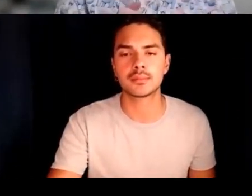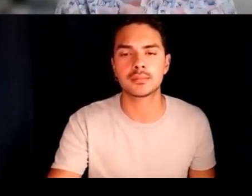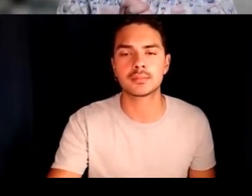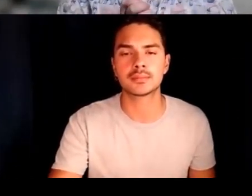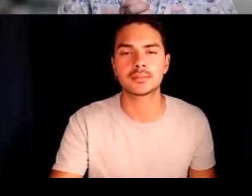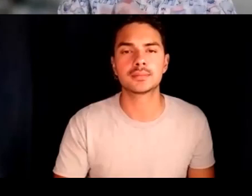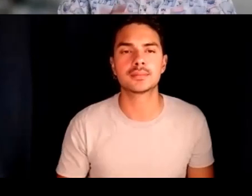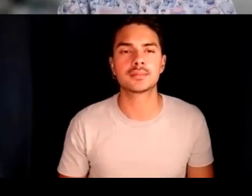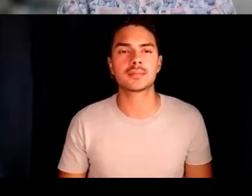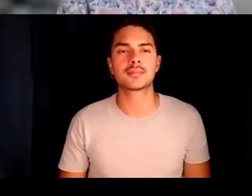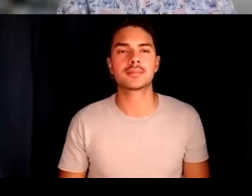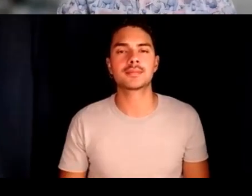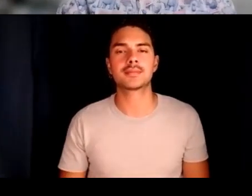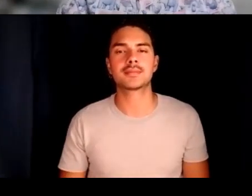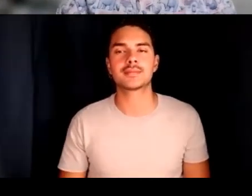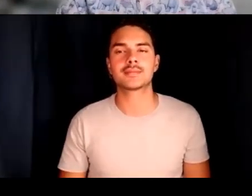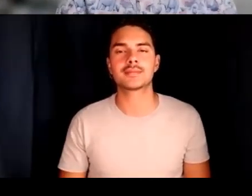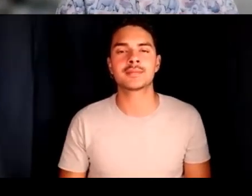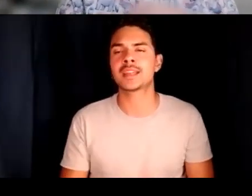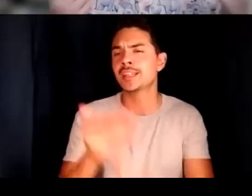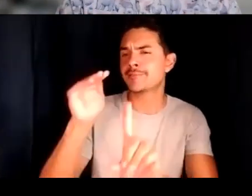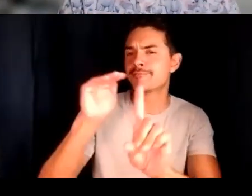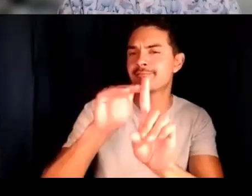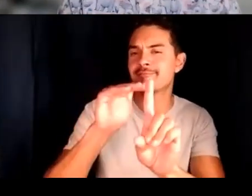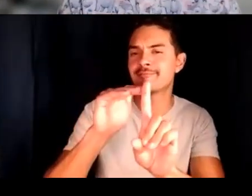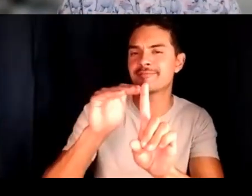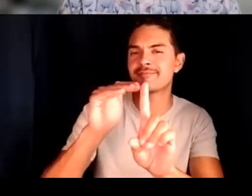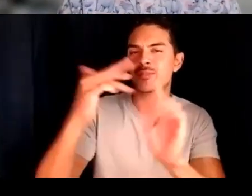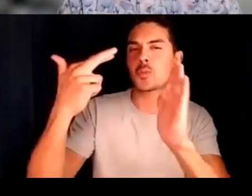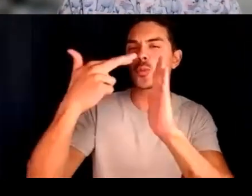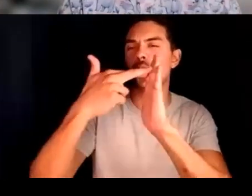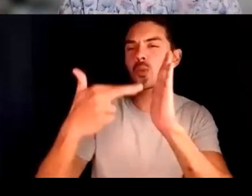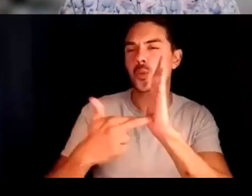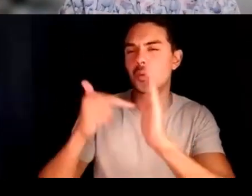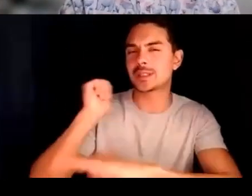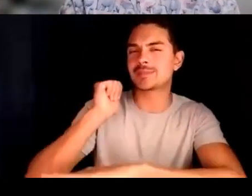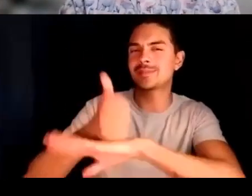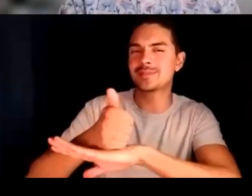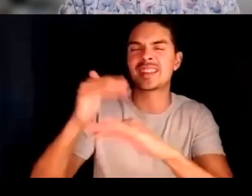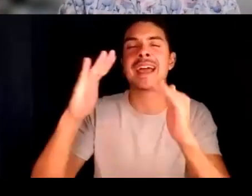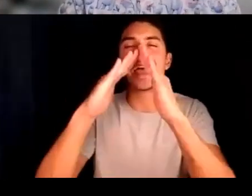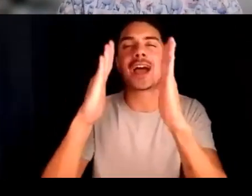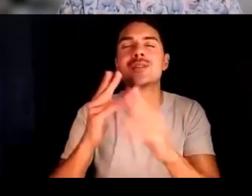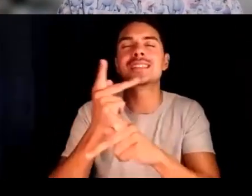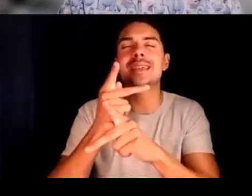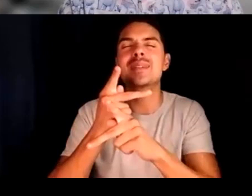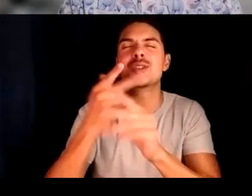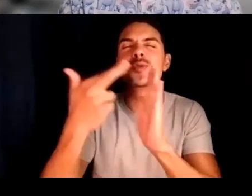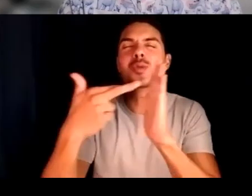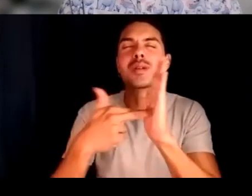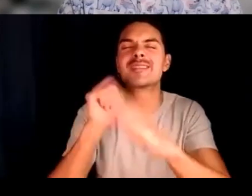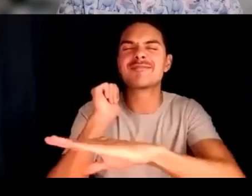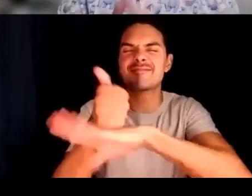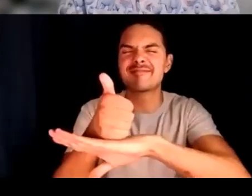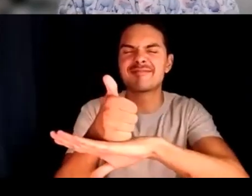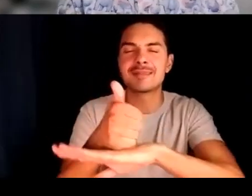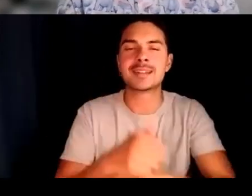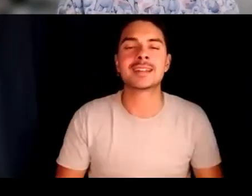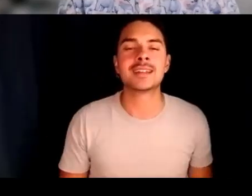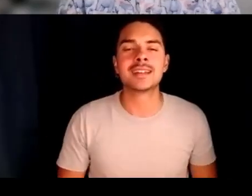And just for a bit of housekeeping, again, welcome. Thank you all for being here today, for taking this time out to be with us